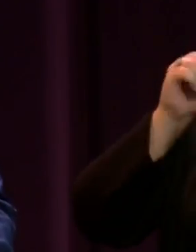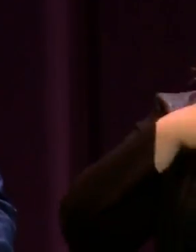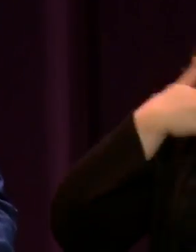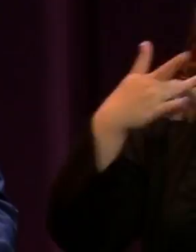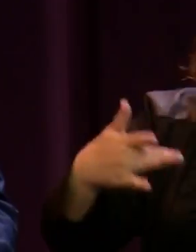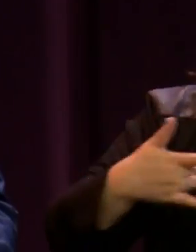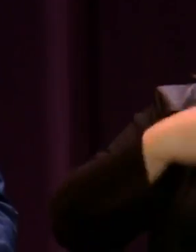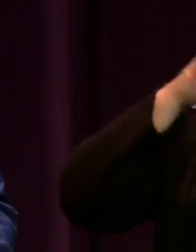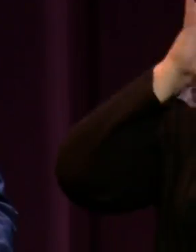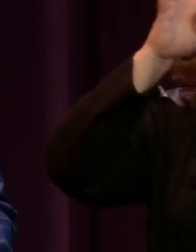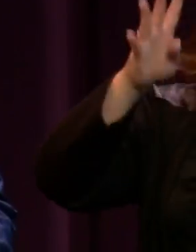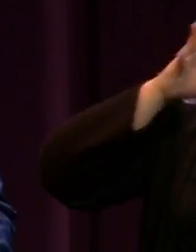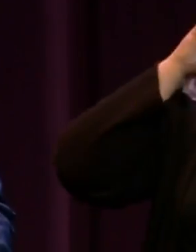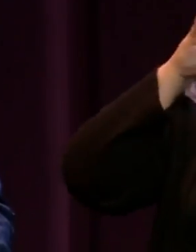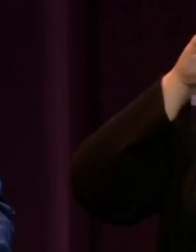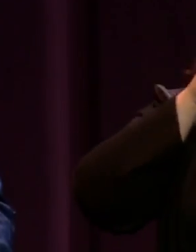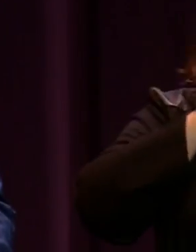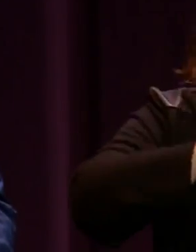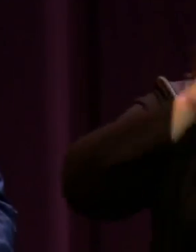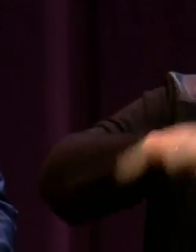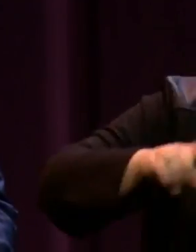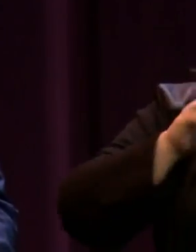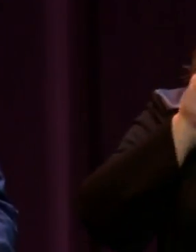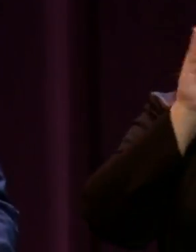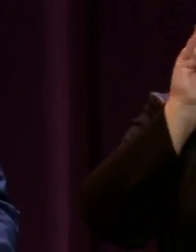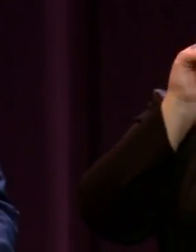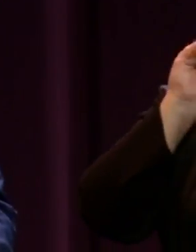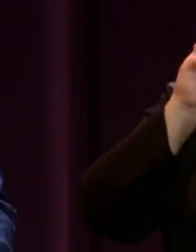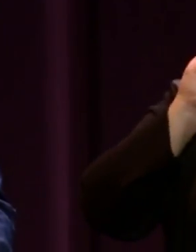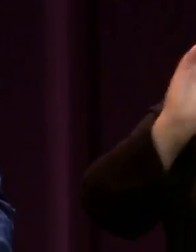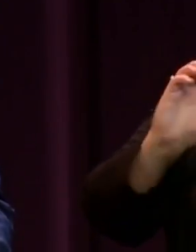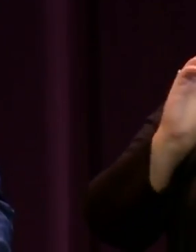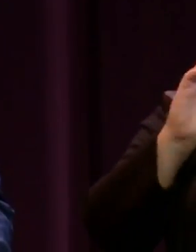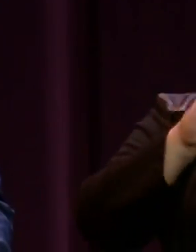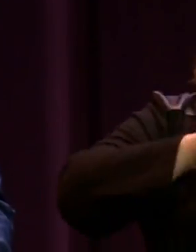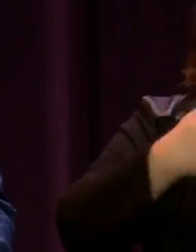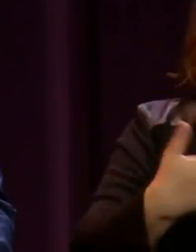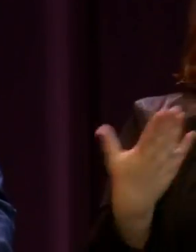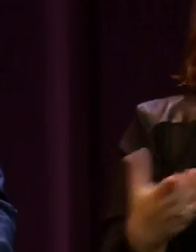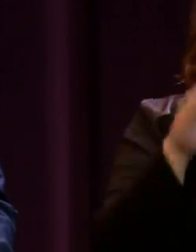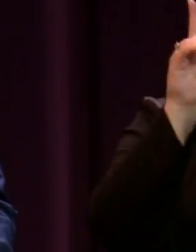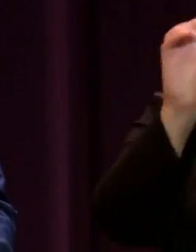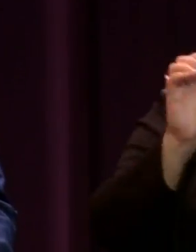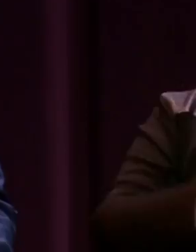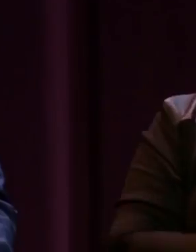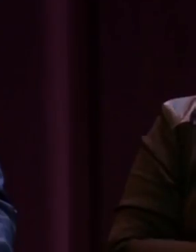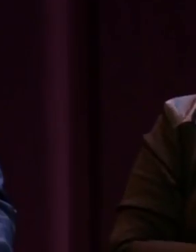INNOVATIVE, DYNAMIC COMMUNITY THAT IS THE DISTRICT OF COLUMBIA. NOW, I MENTIONED THE